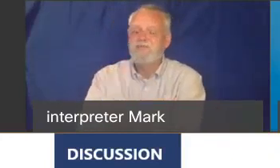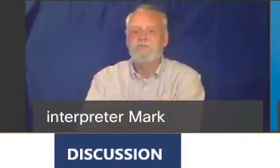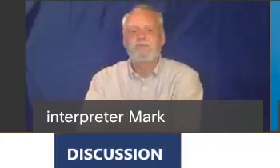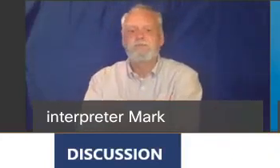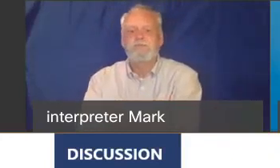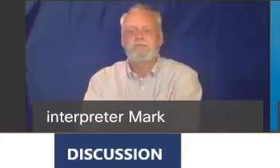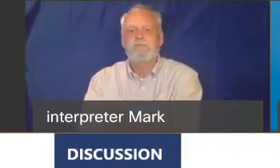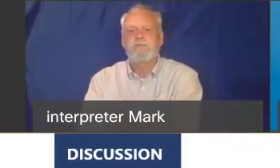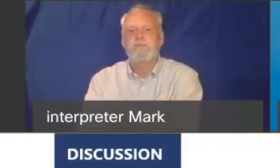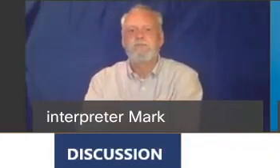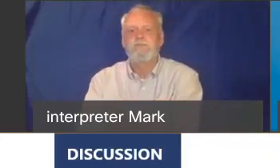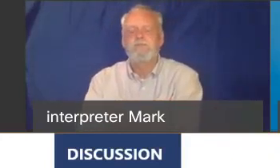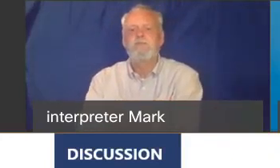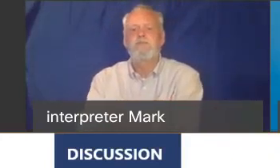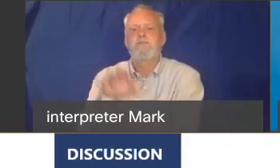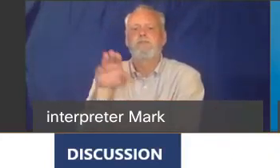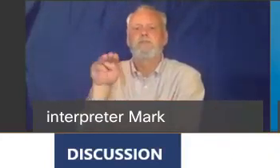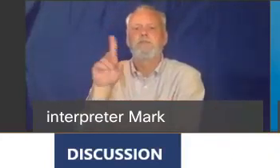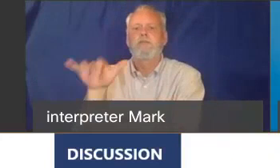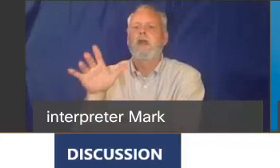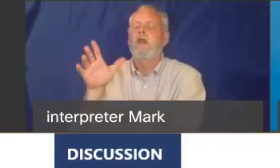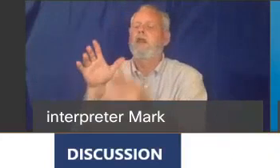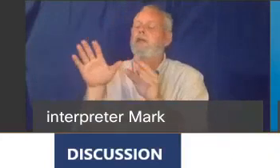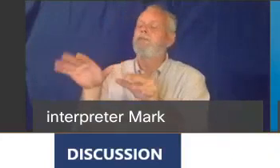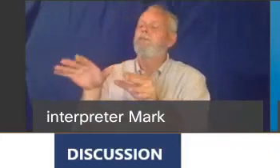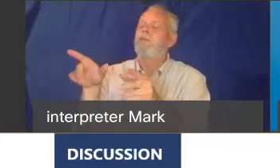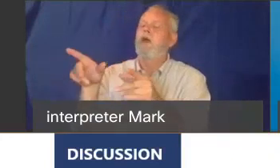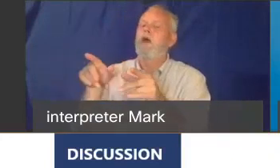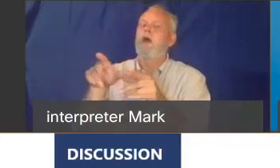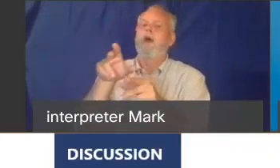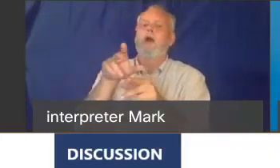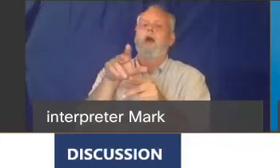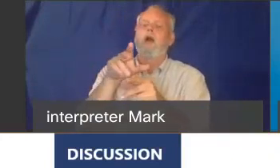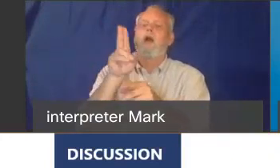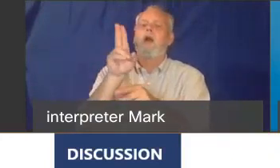Molly, can you please and mute Joyce?